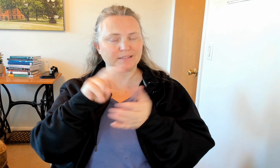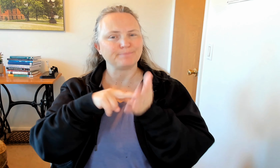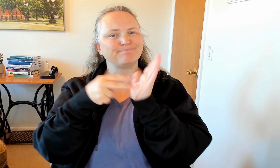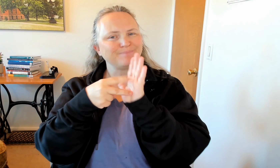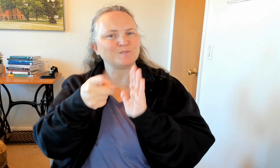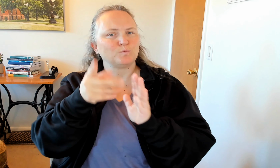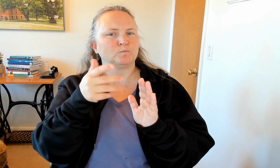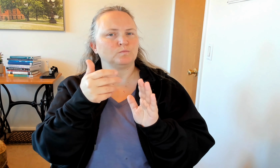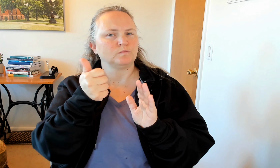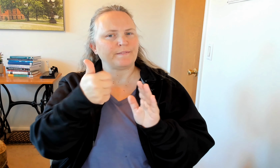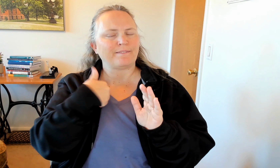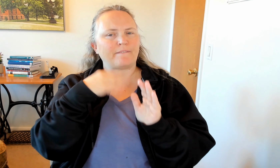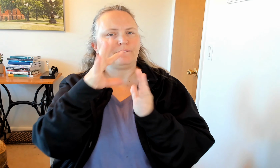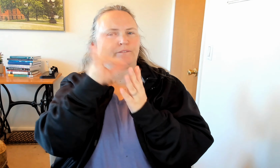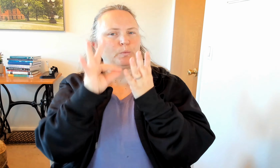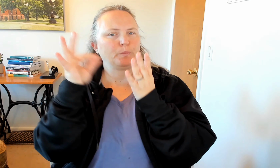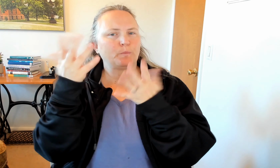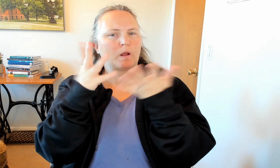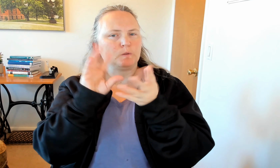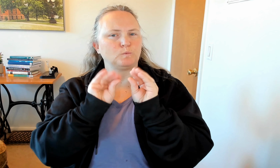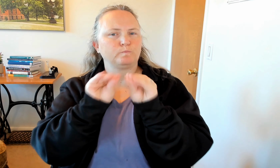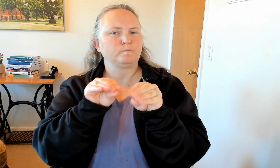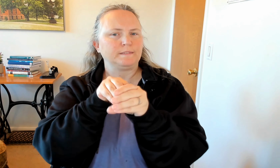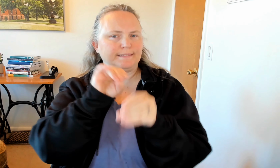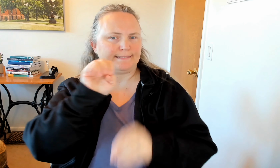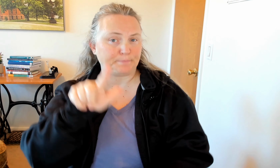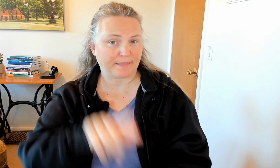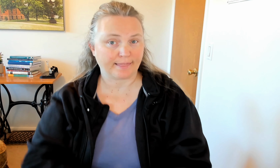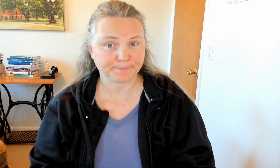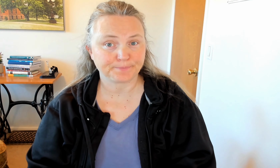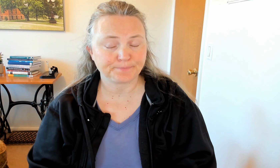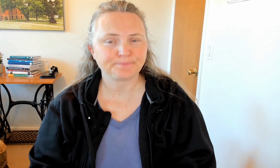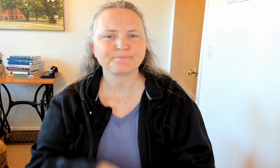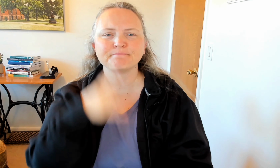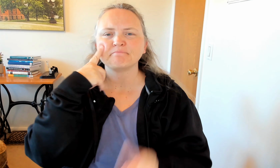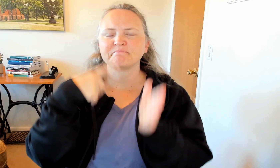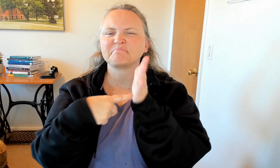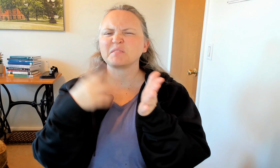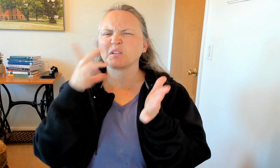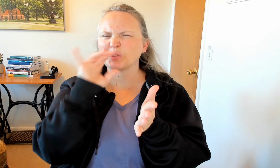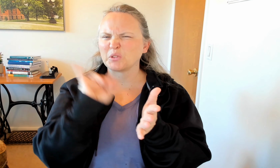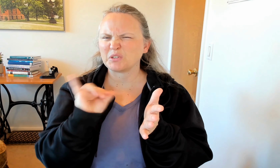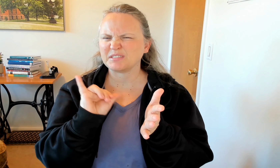And this means that there are a couple of choices about what to include in this part of the email.